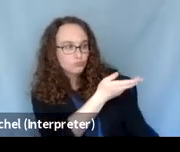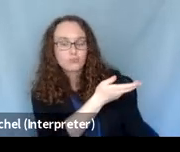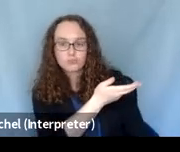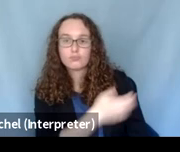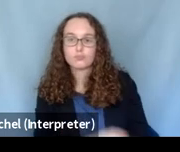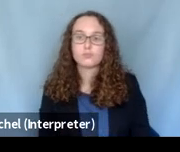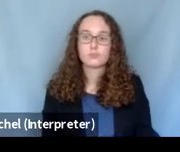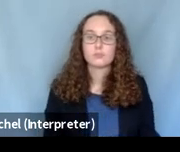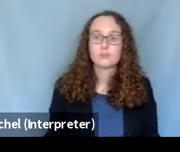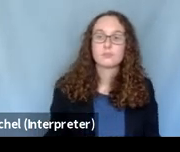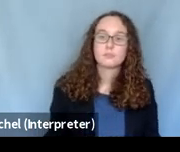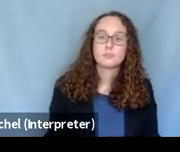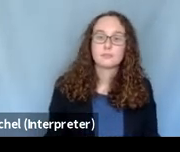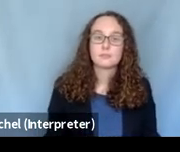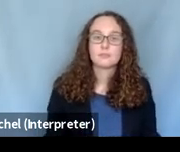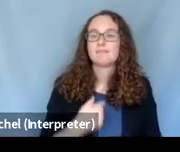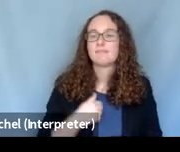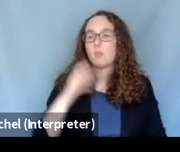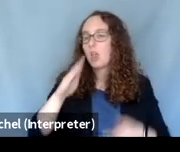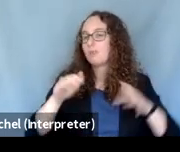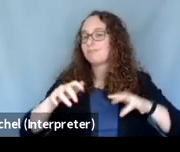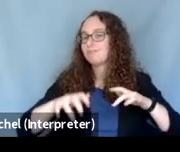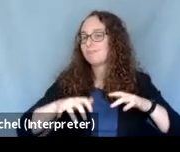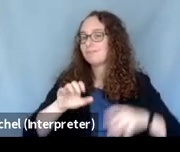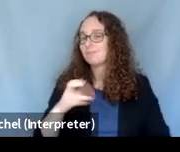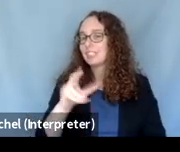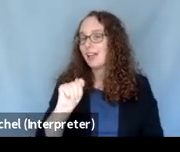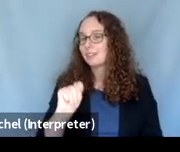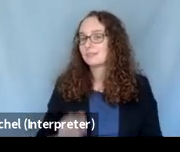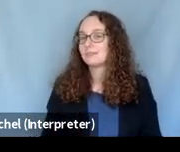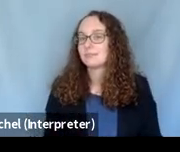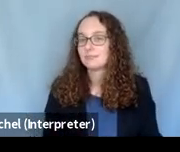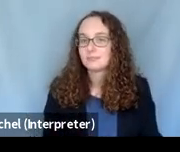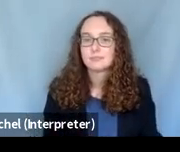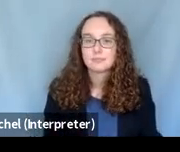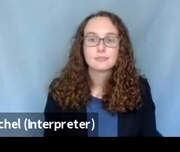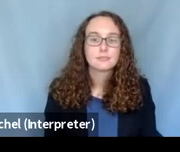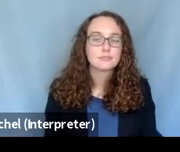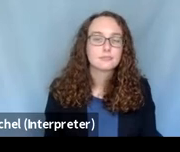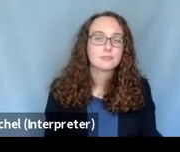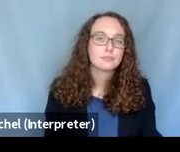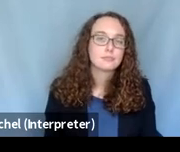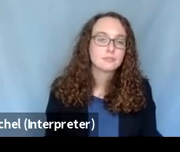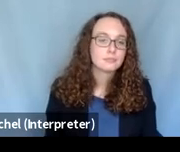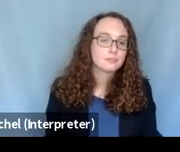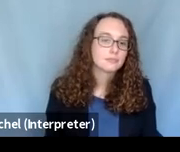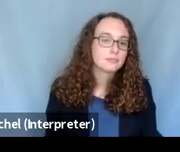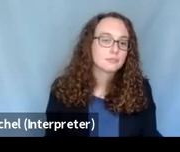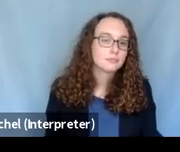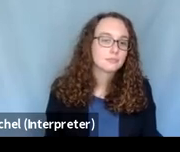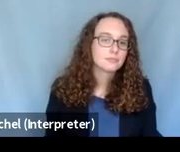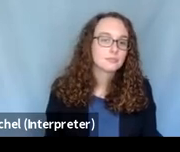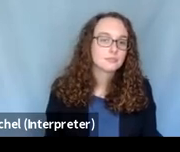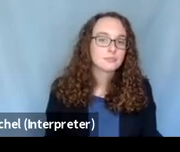In fact, let me type it here...